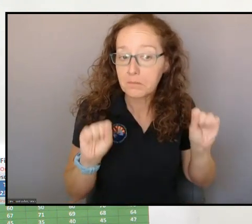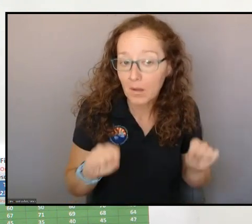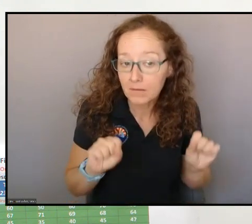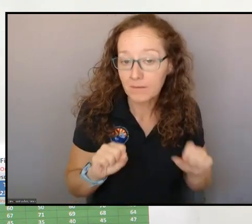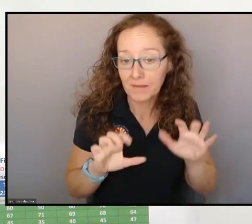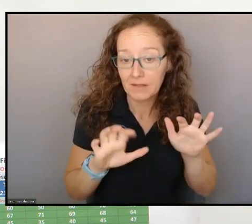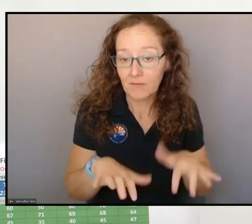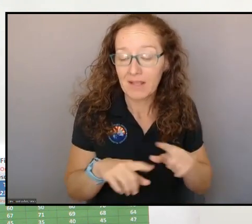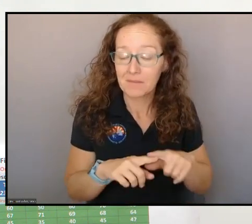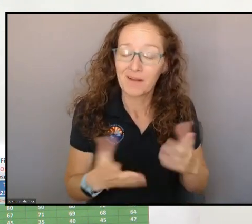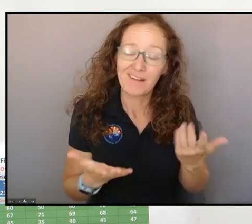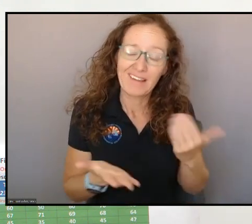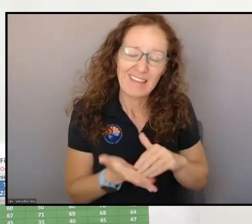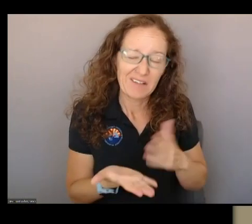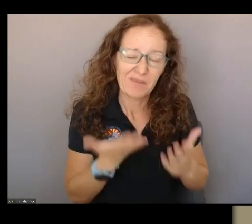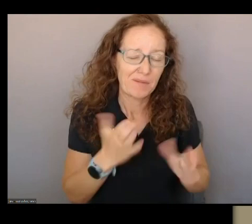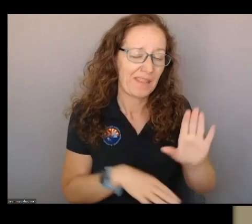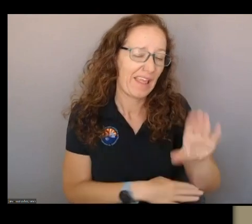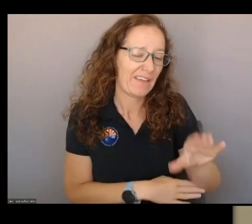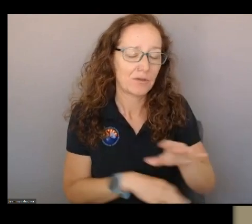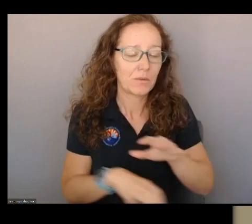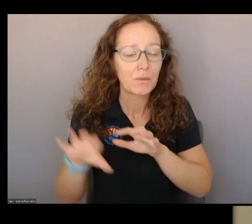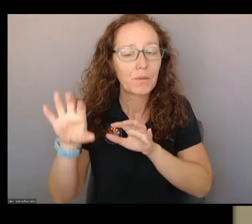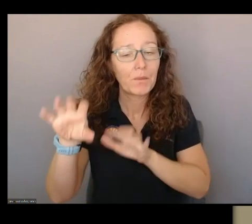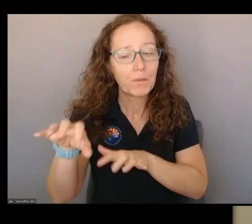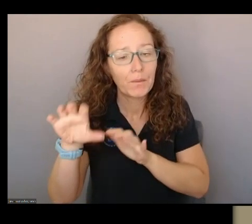Not like we've seen over the past several days but again,